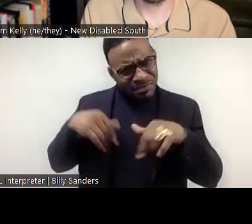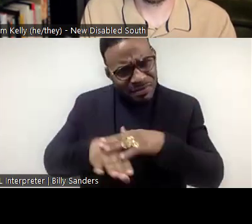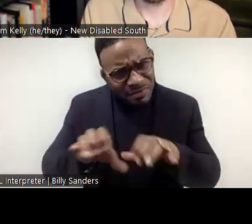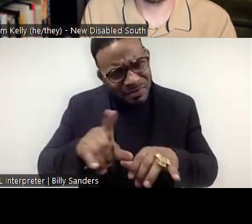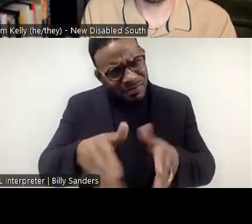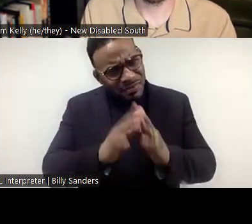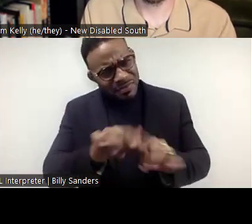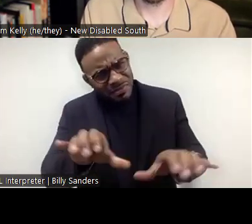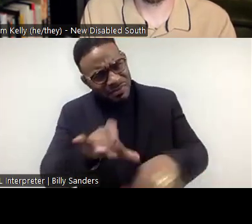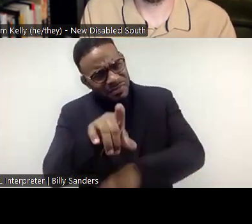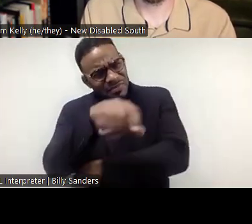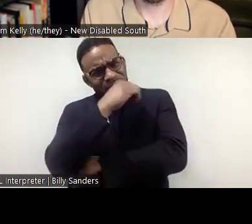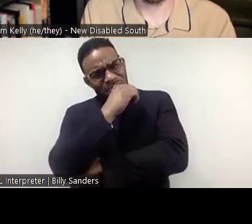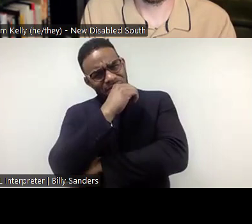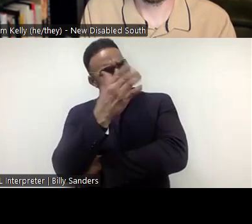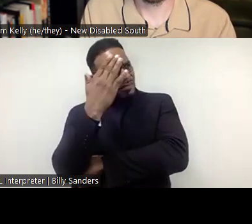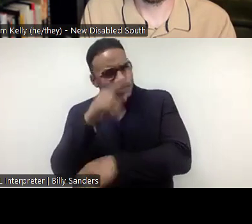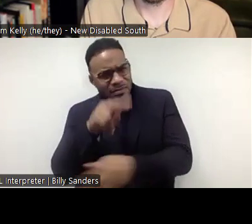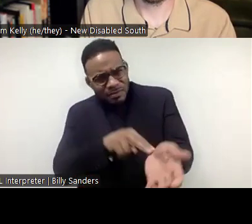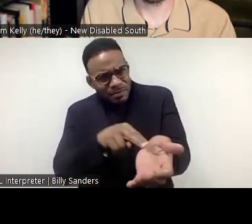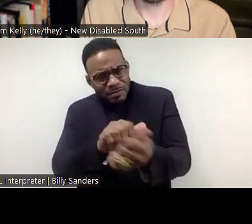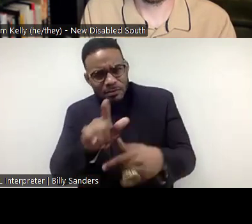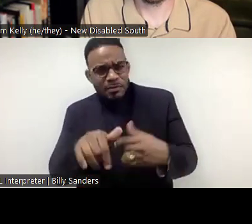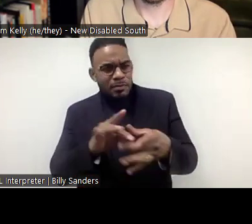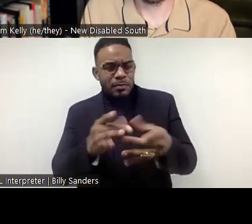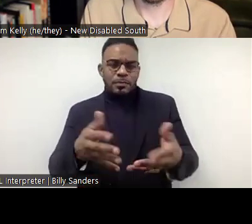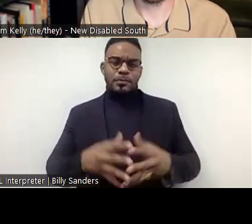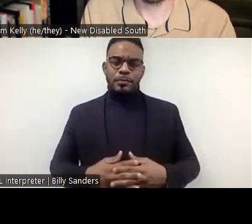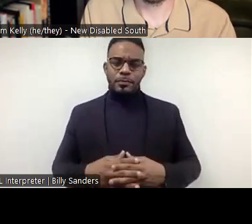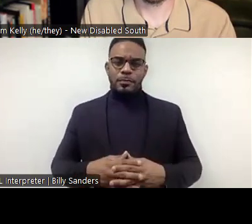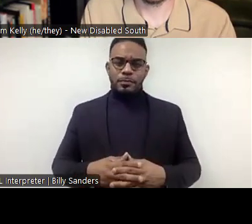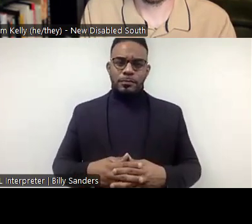really doing anything. Well, do they feel like they've agreed to come in and do what you're asking them to do? You